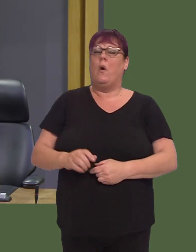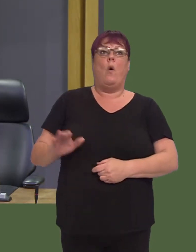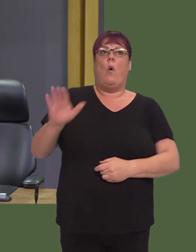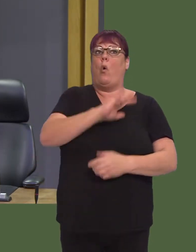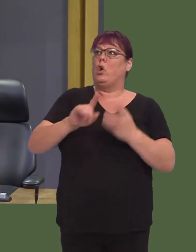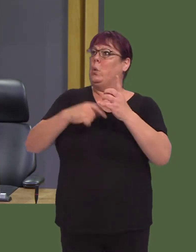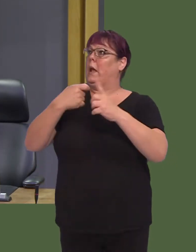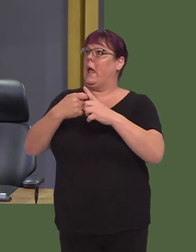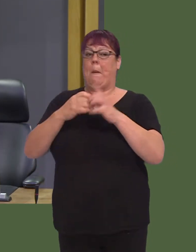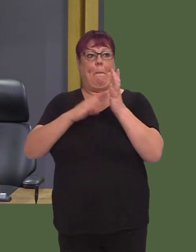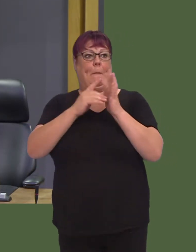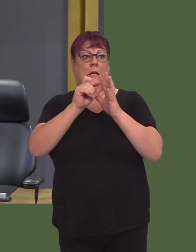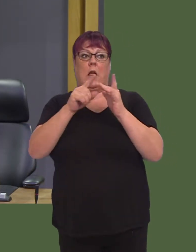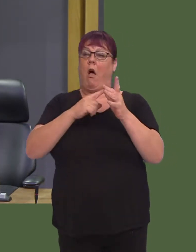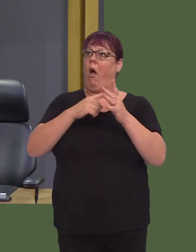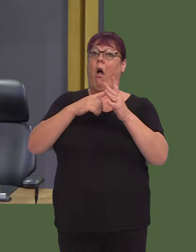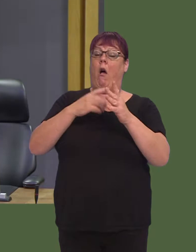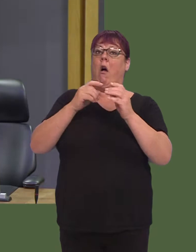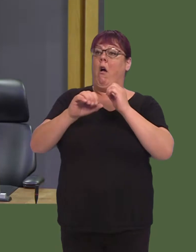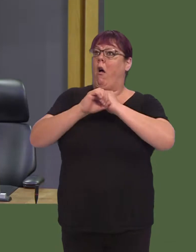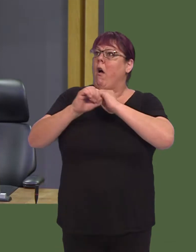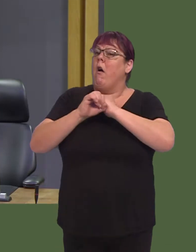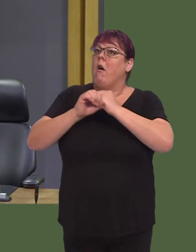as major news by all UK media.